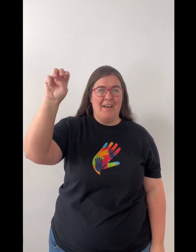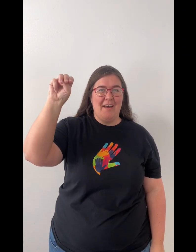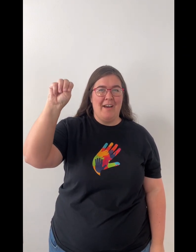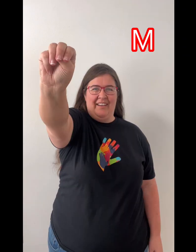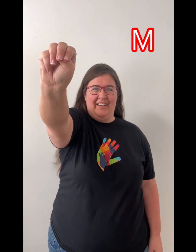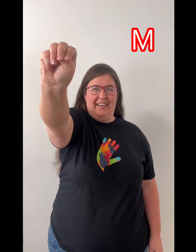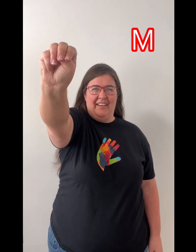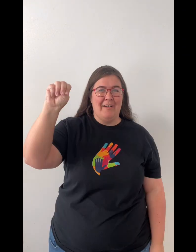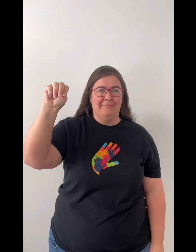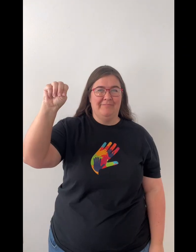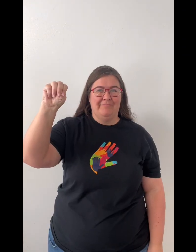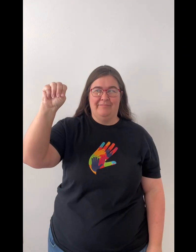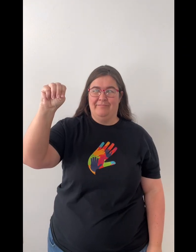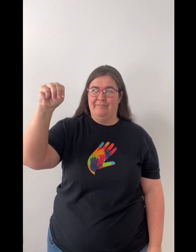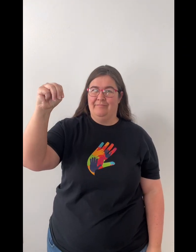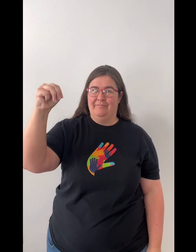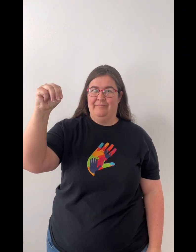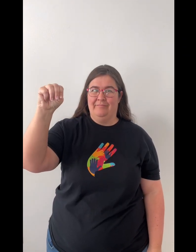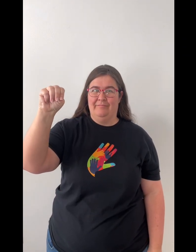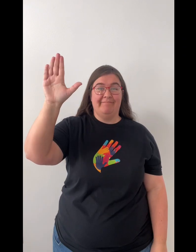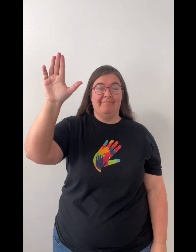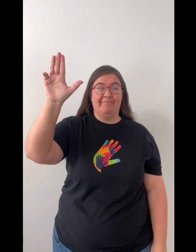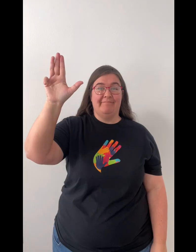How to sign M in ASL